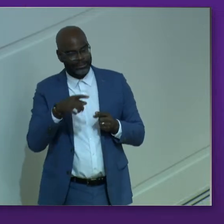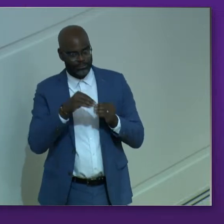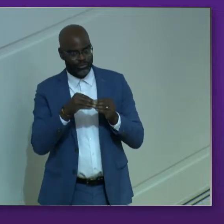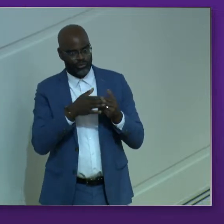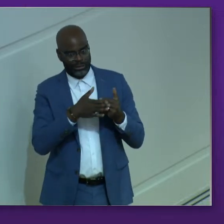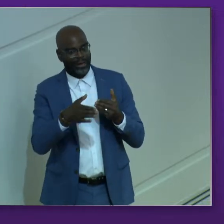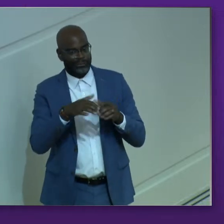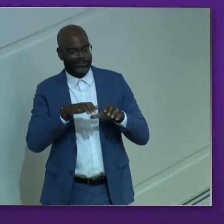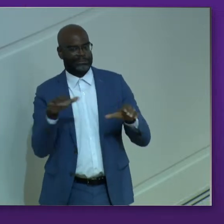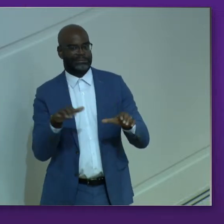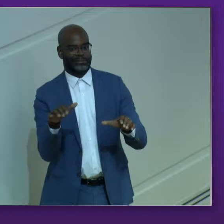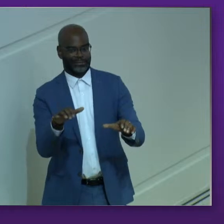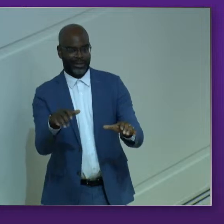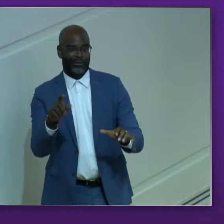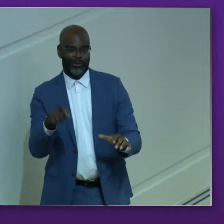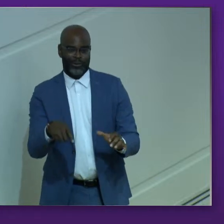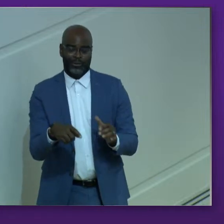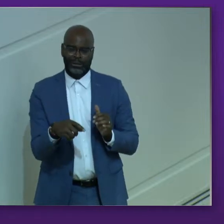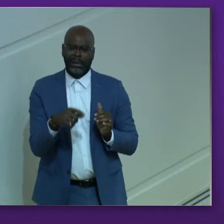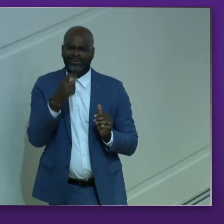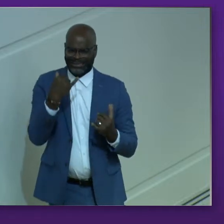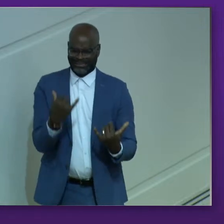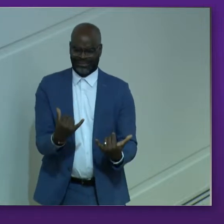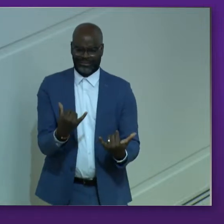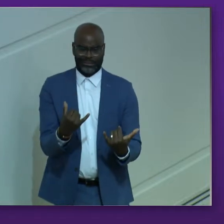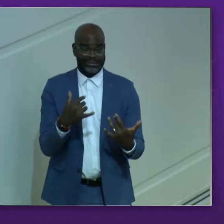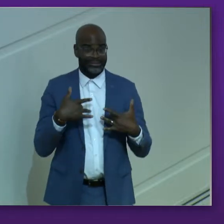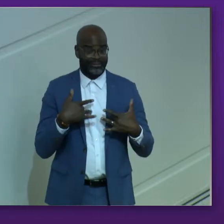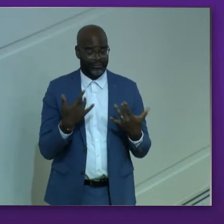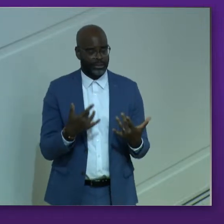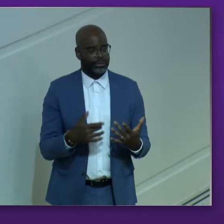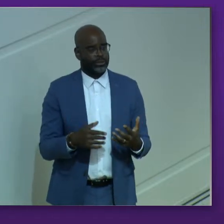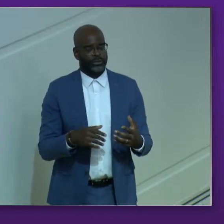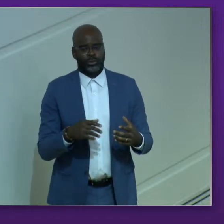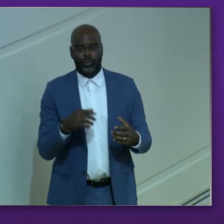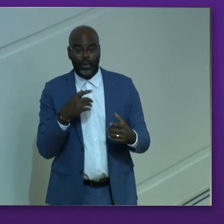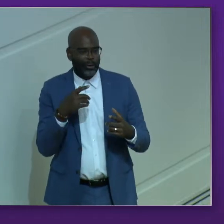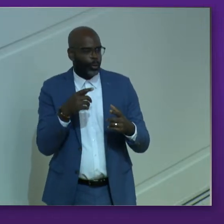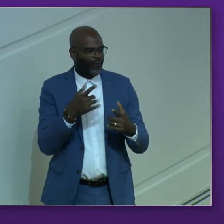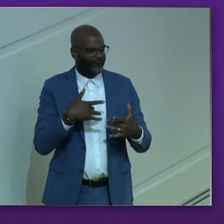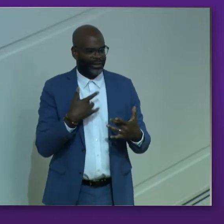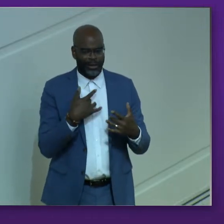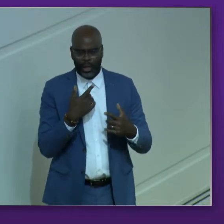BUT MUCH REMAINS TO BE DONE.